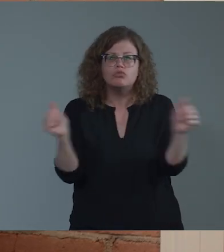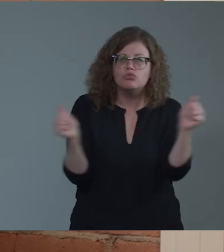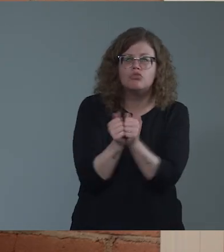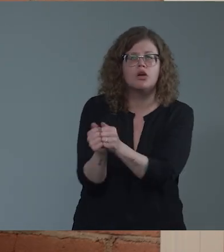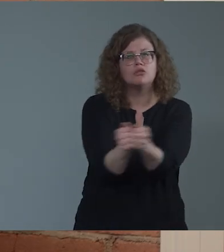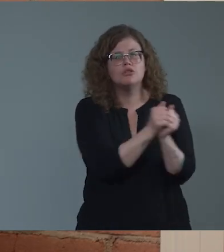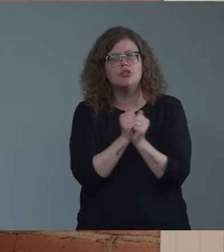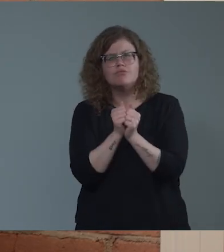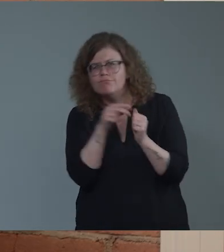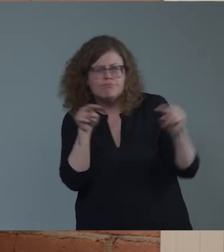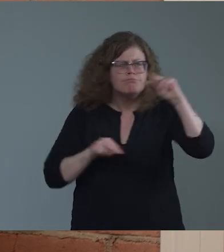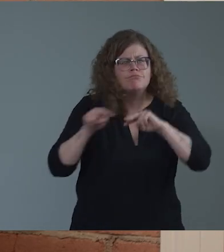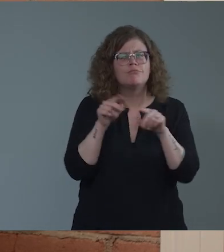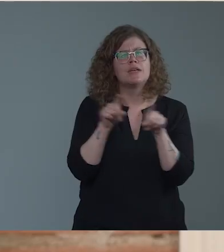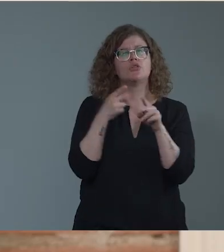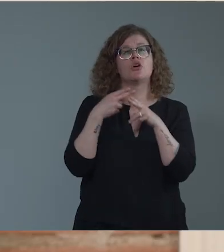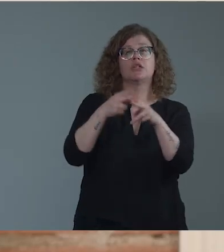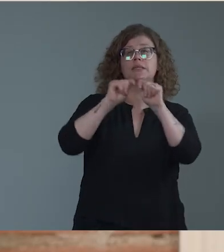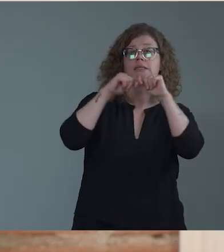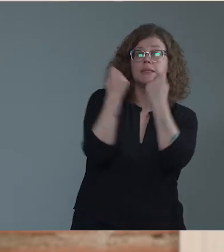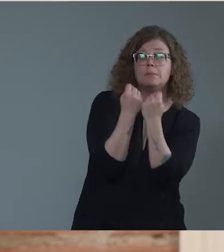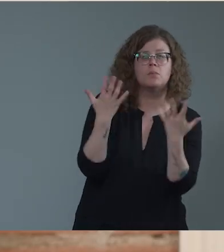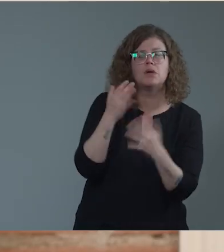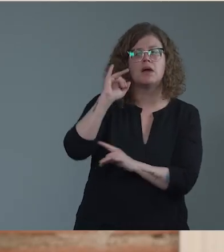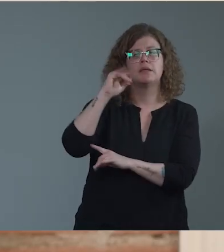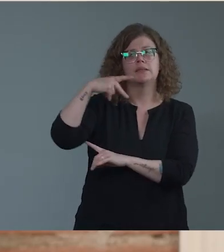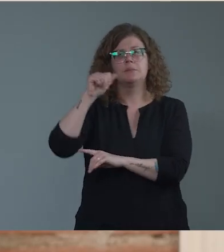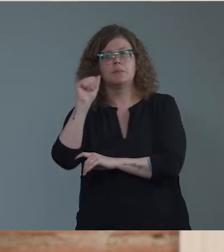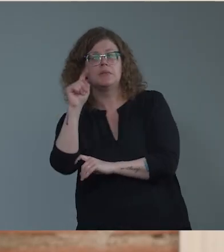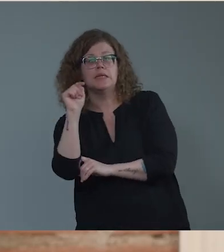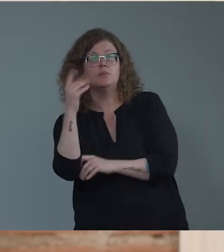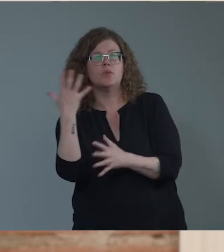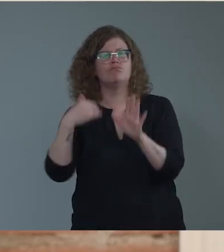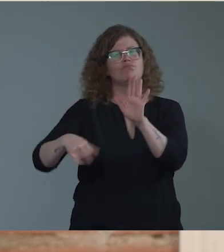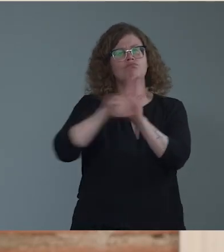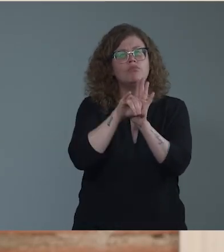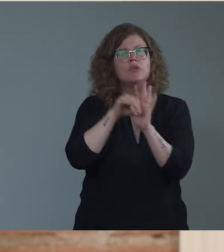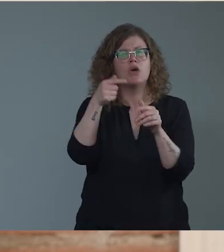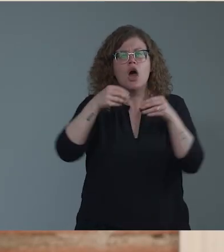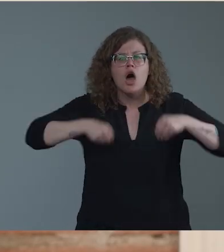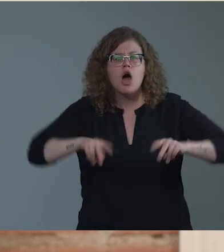and be a part of that public art process, and we do that by providing some information and knowledge that can assist you in that journey.